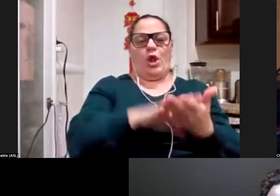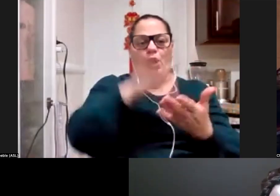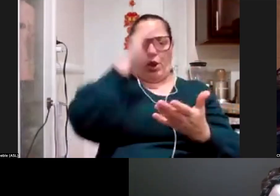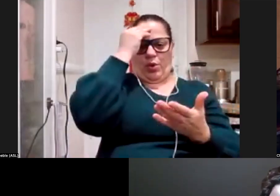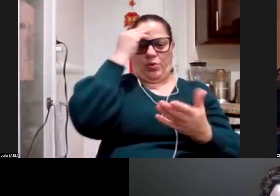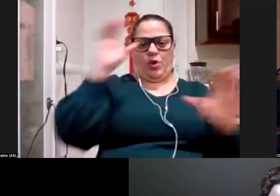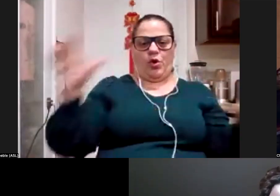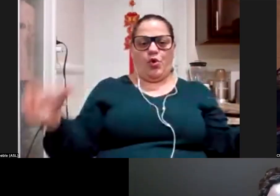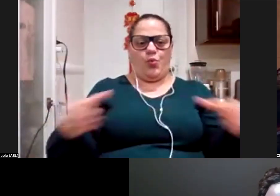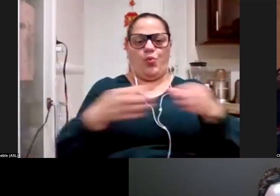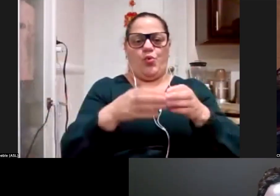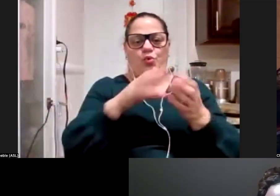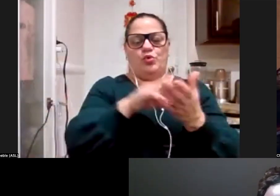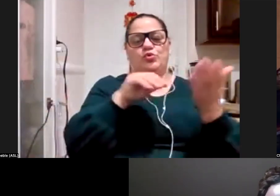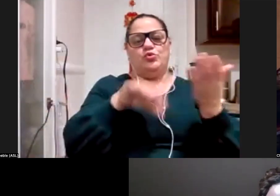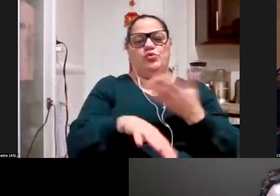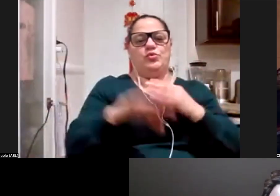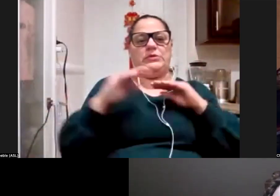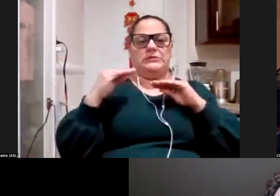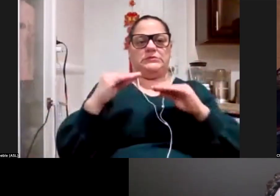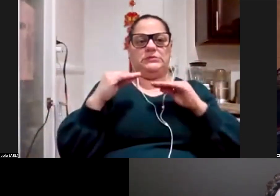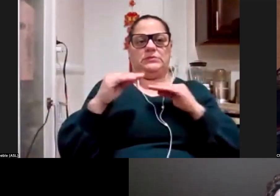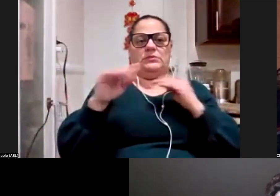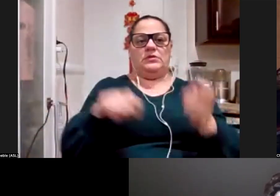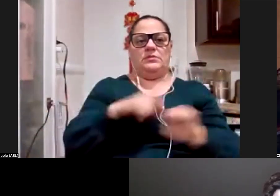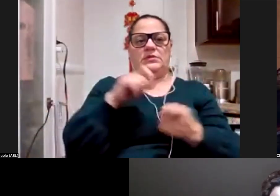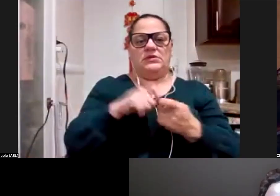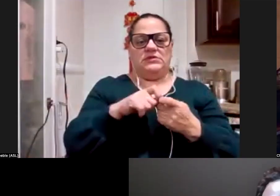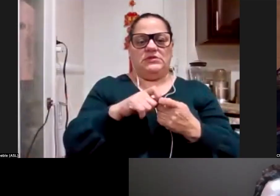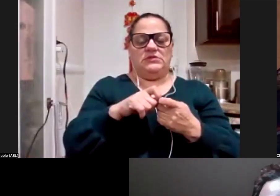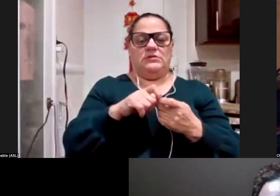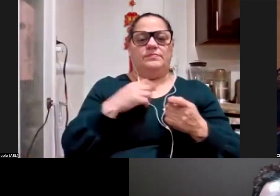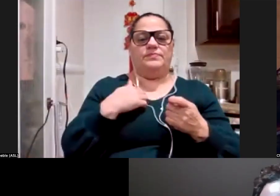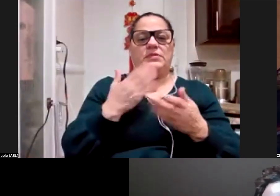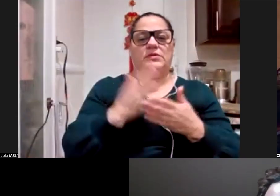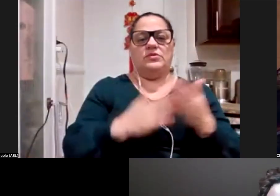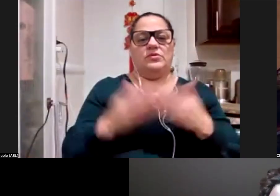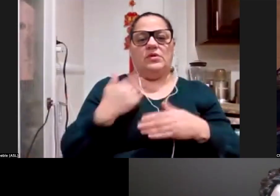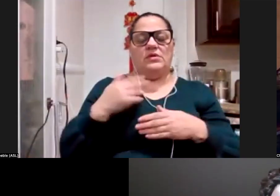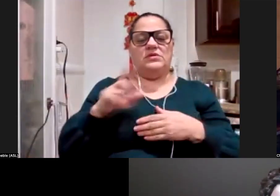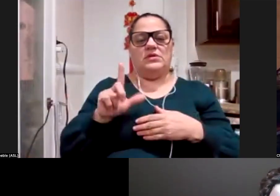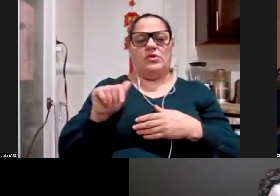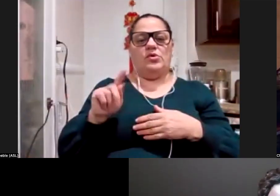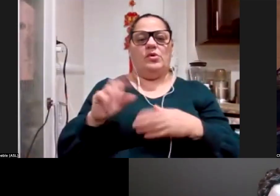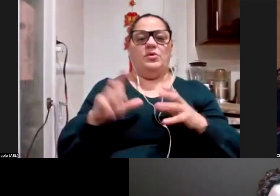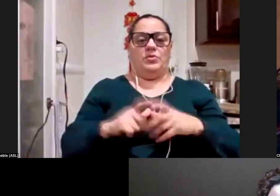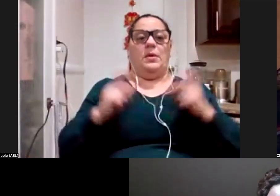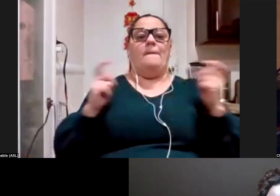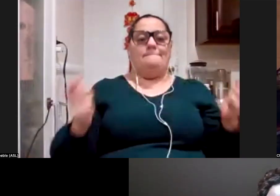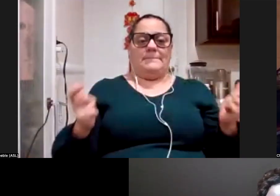group of students that they're teaching a specific lesson on um and since Lois was a very big uh part